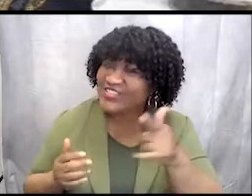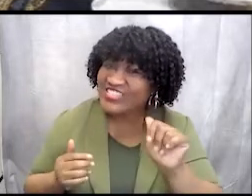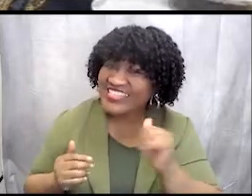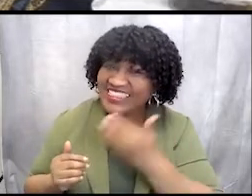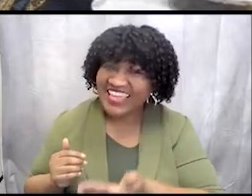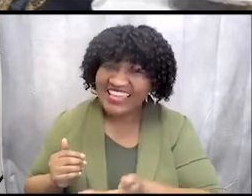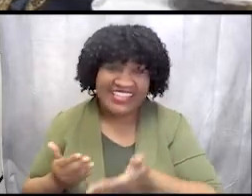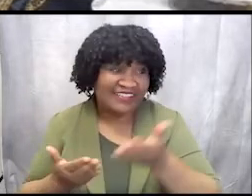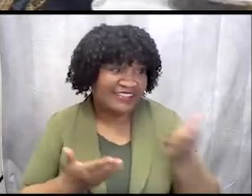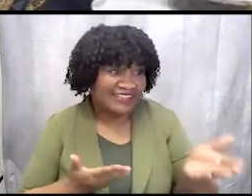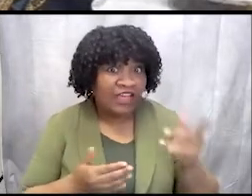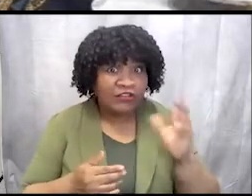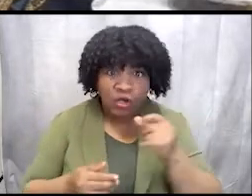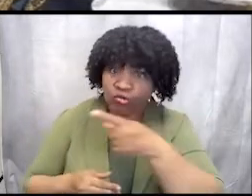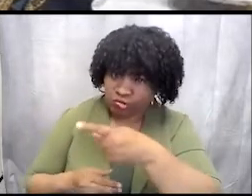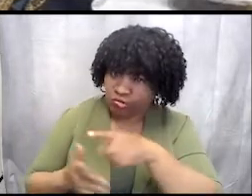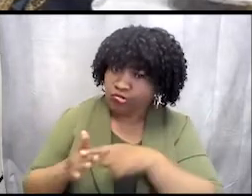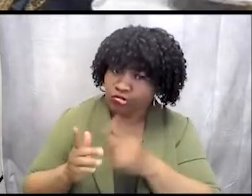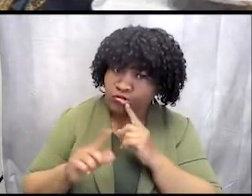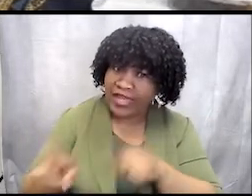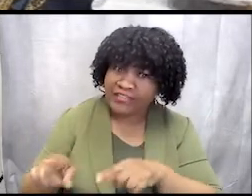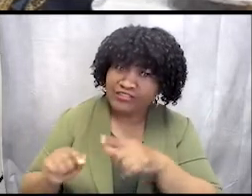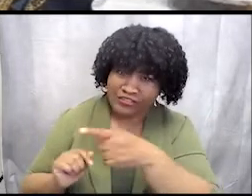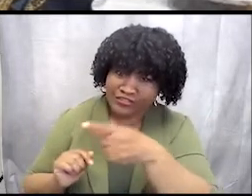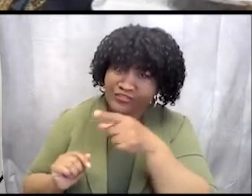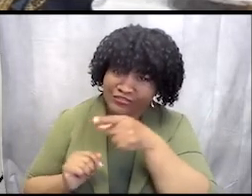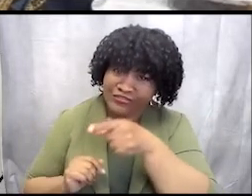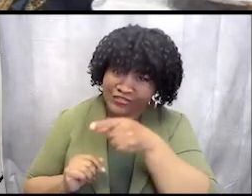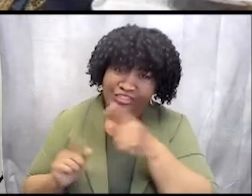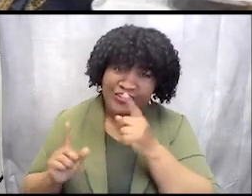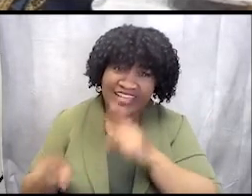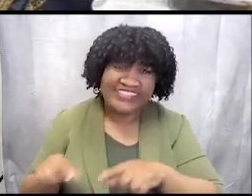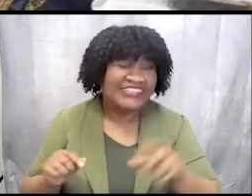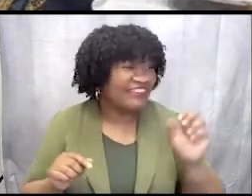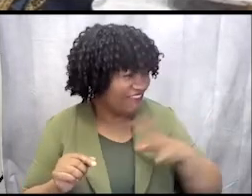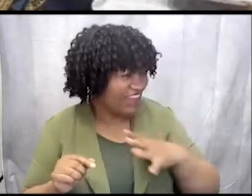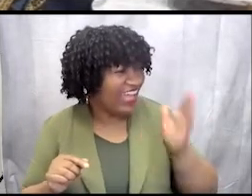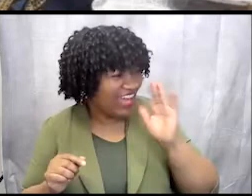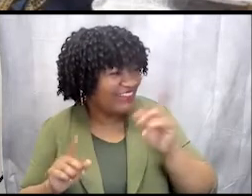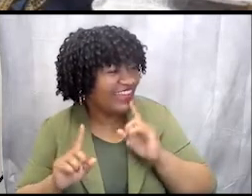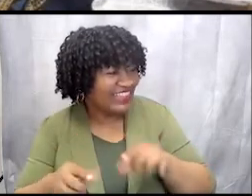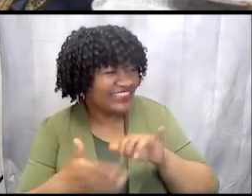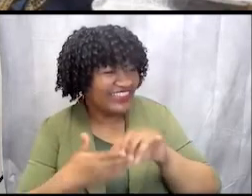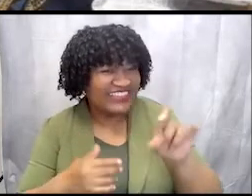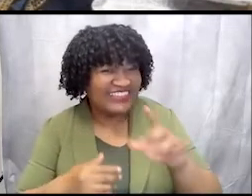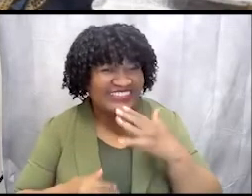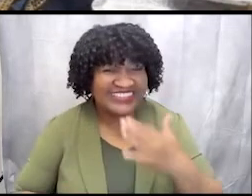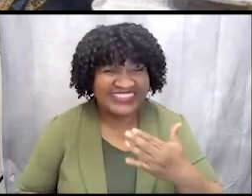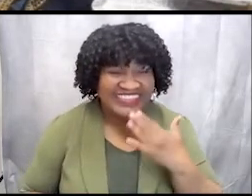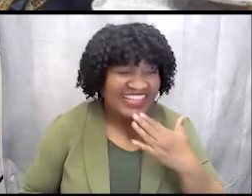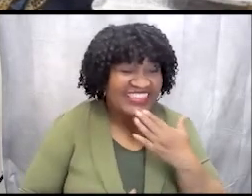Chancellor Banks, do you wanna answer that? I can. Well, yeah, thank you for that question.